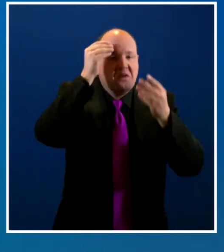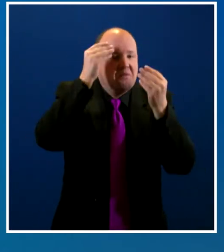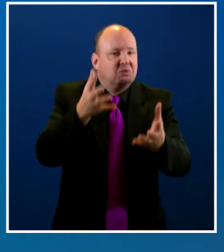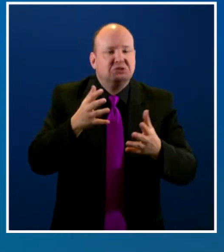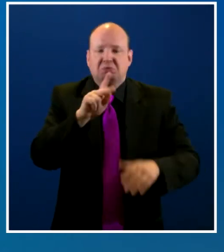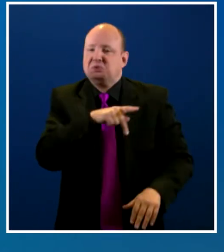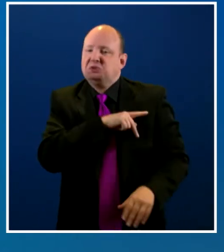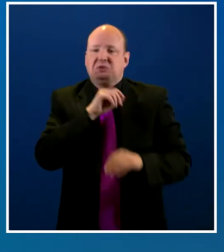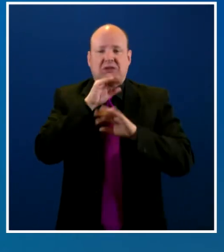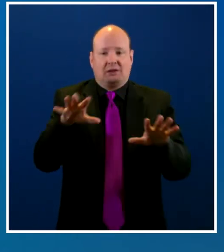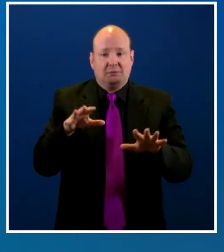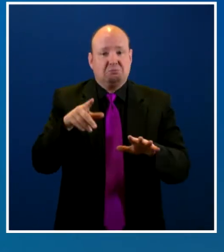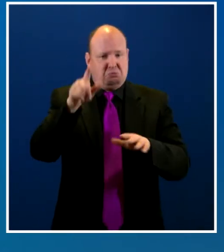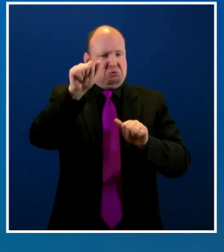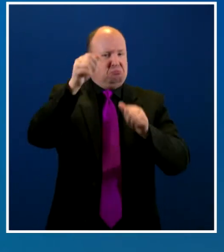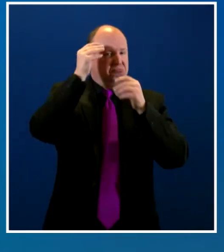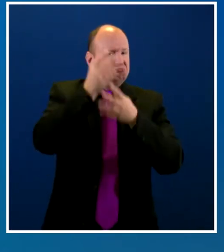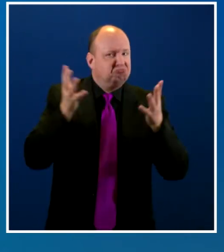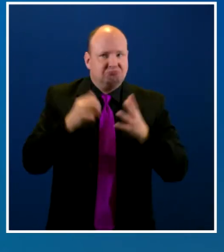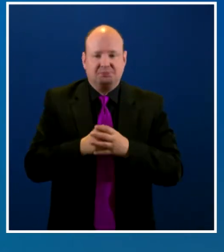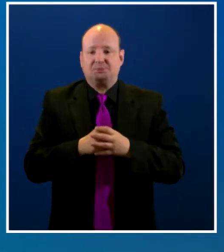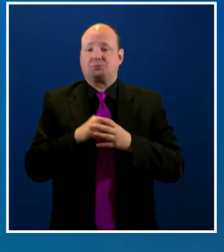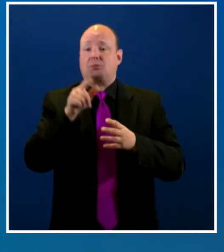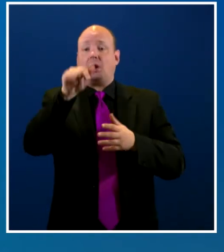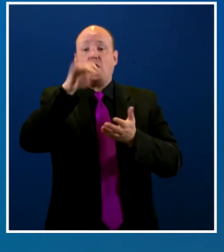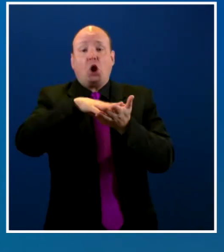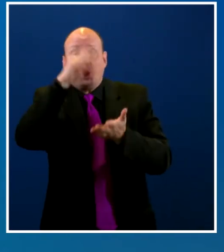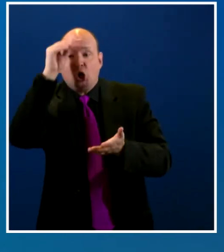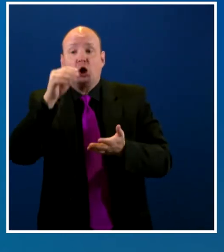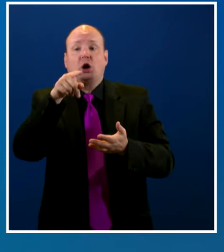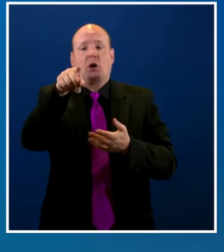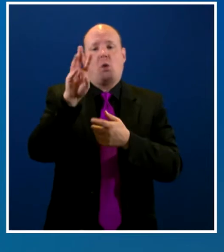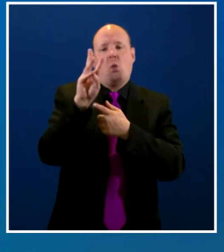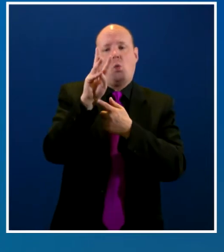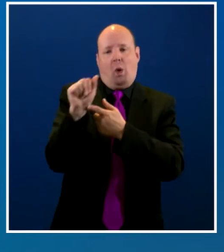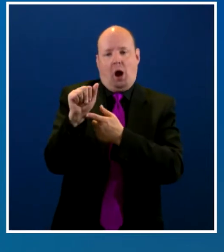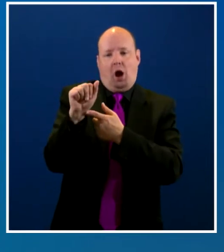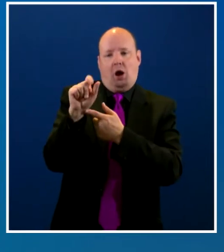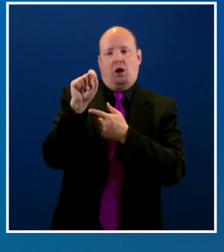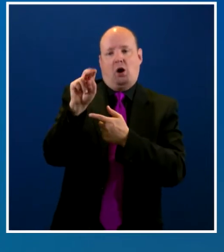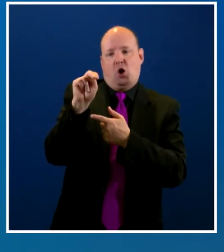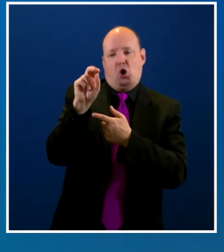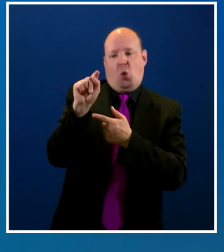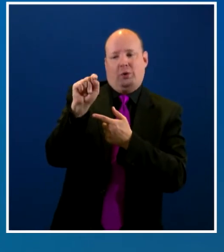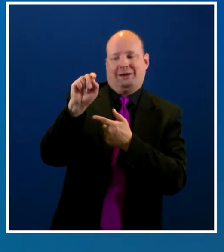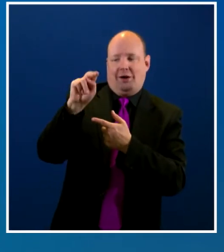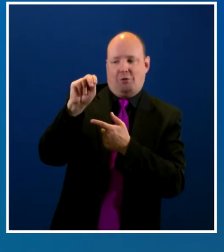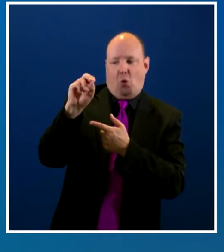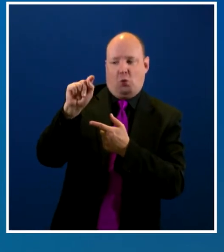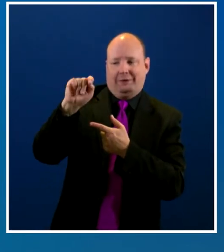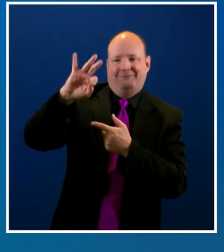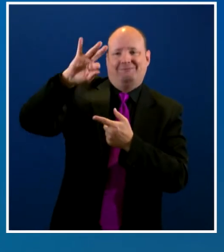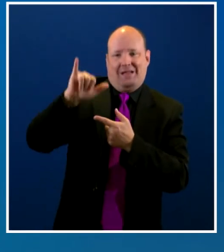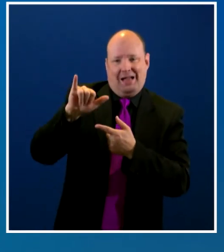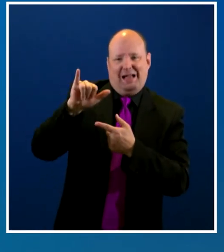Learn more about warnotify.org, including how to report a positive test at the link on the screen.